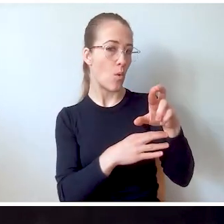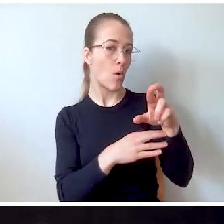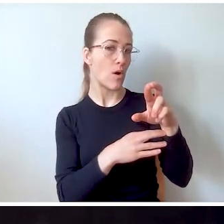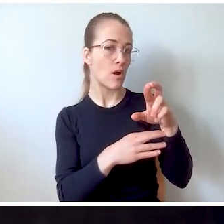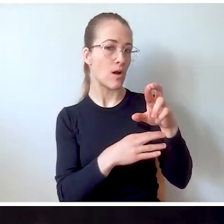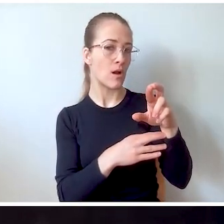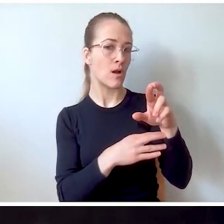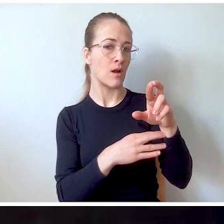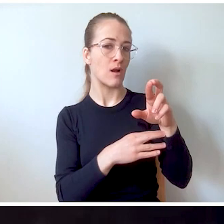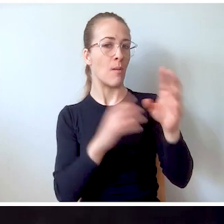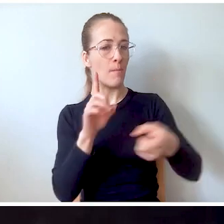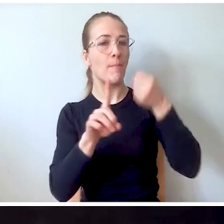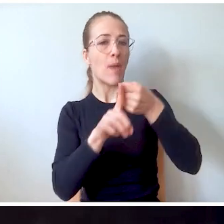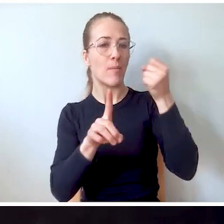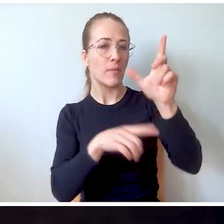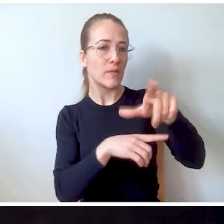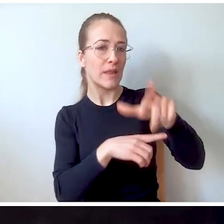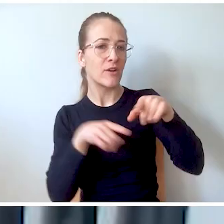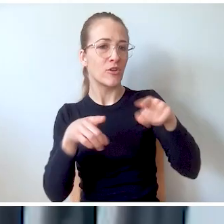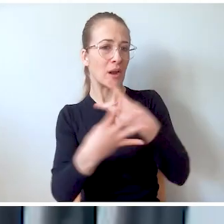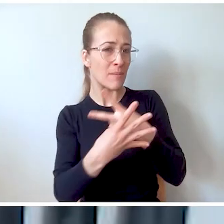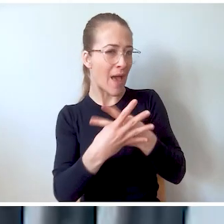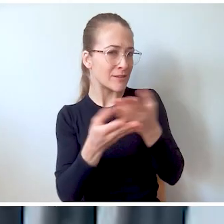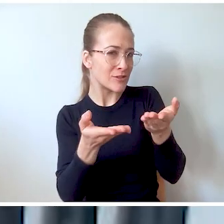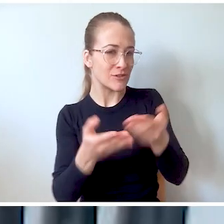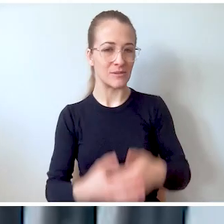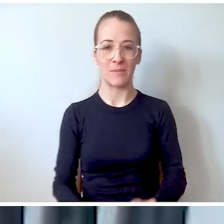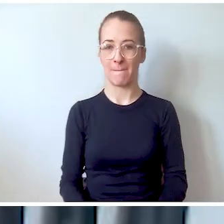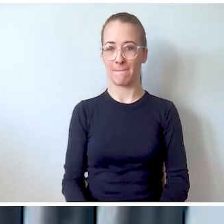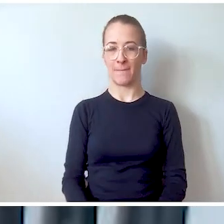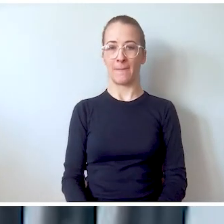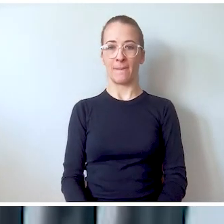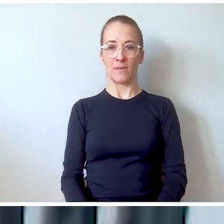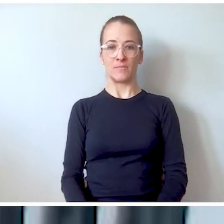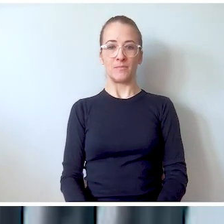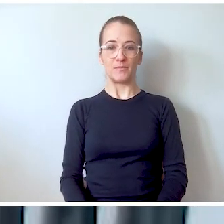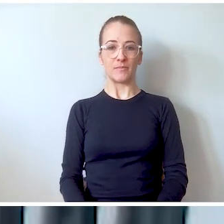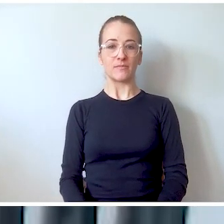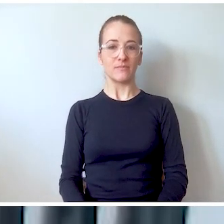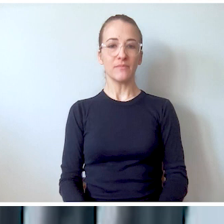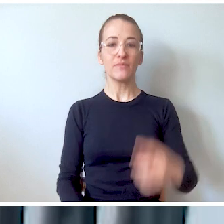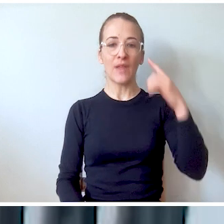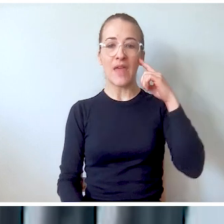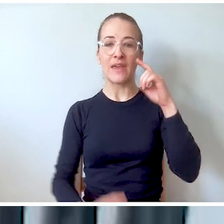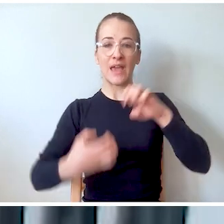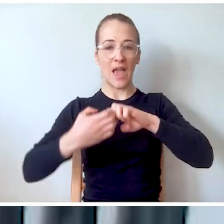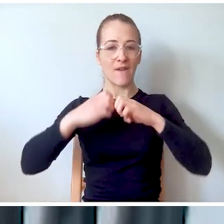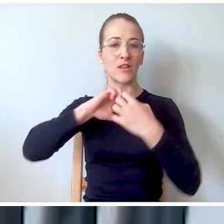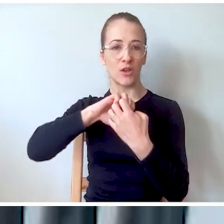did it come later when you were doing your masters? Yeah, I think it was an evolution that I needed to undergo